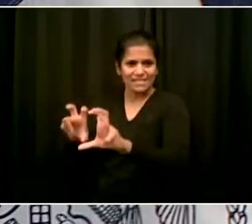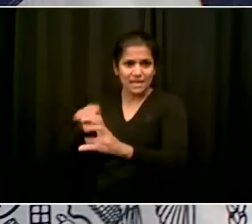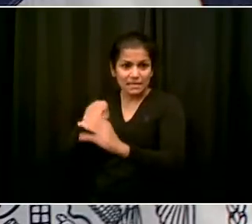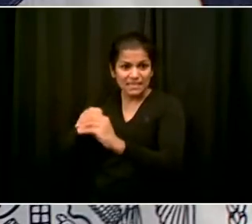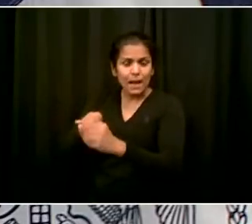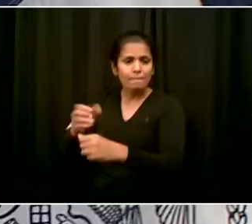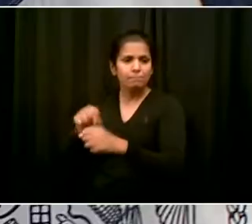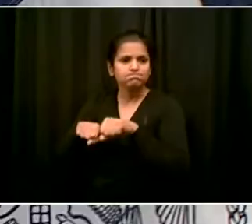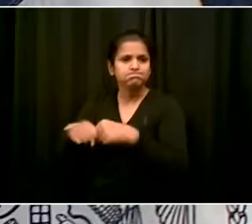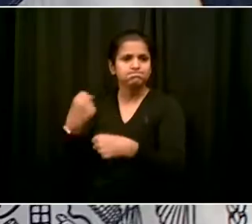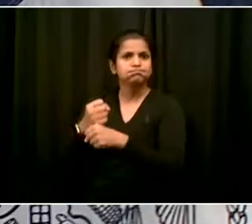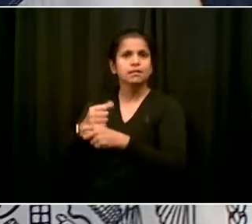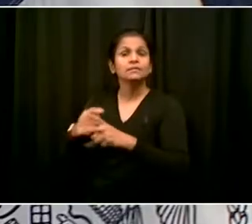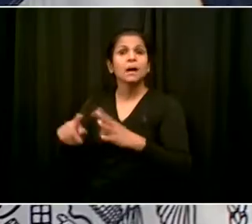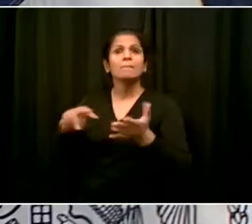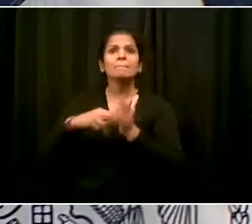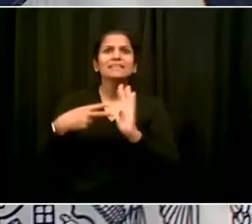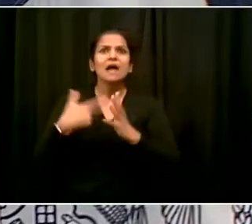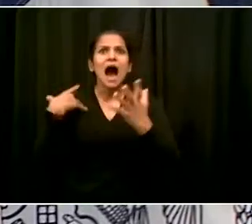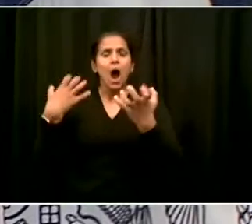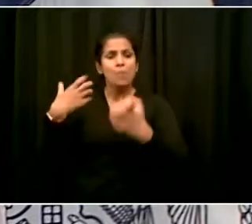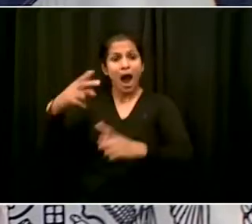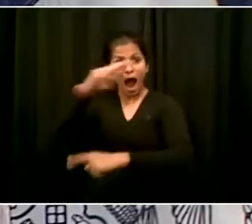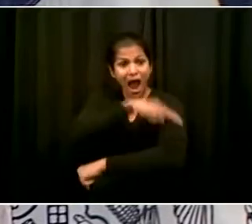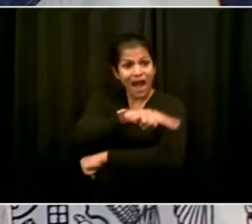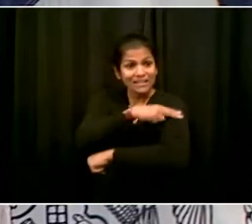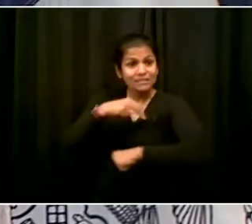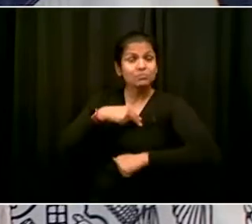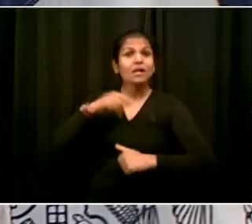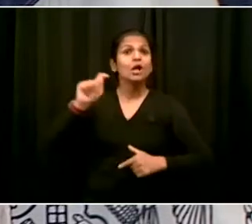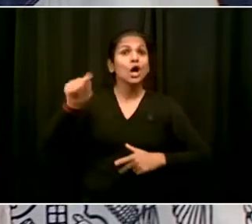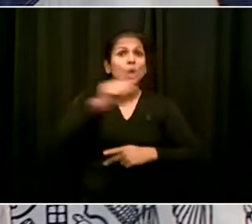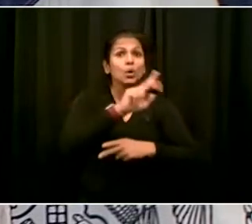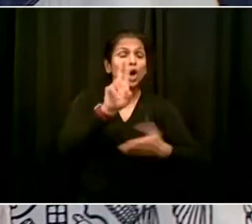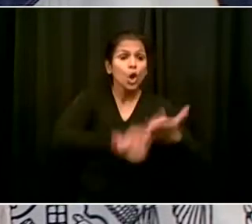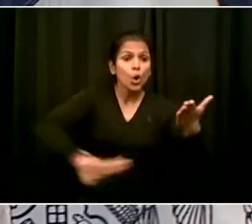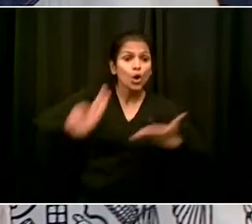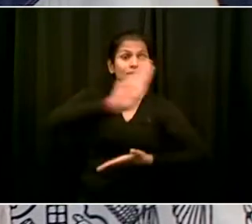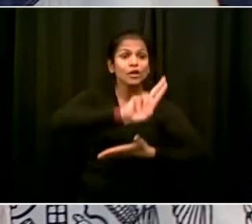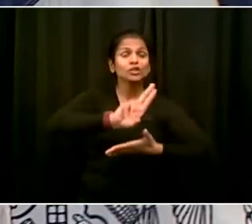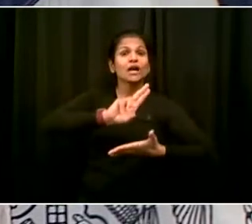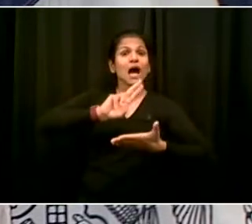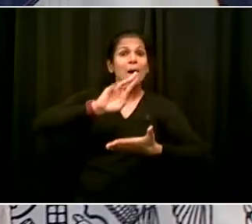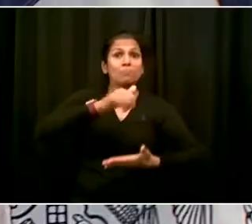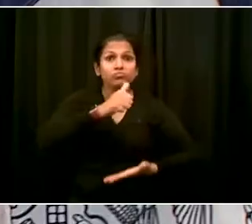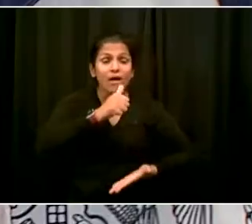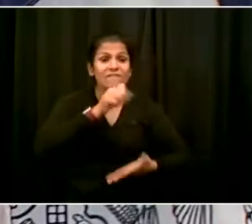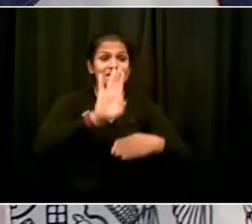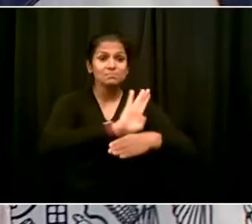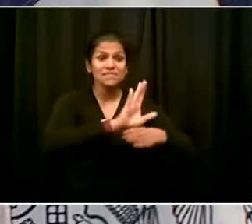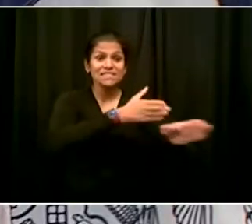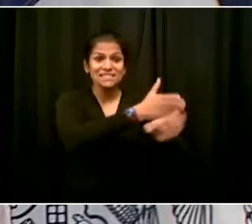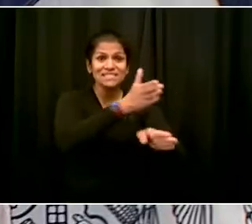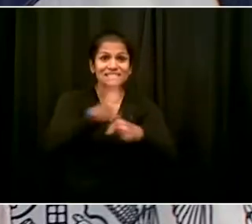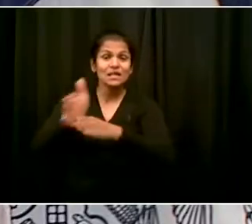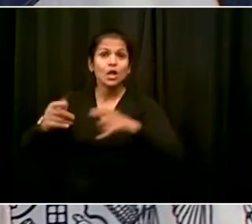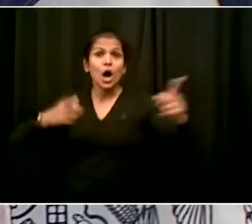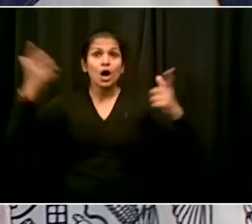THE PRIVATE SESEORCT.. WE WANT COMPANIES AND UNIVERSITIES TO BE INVOLVED.